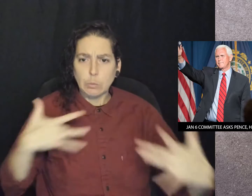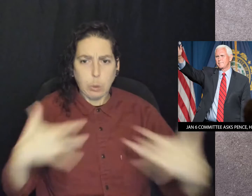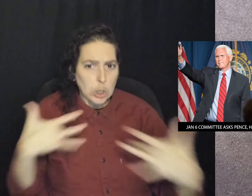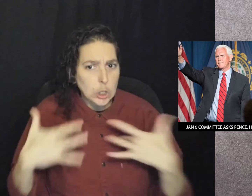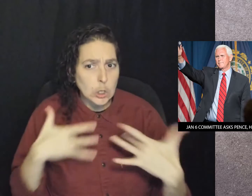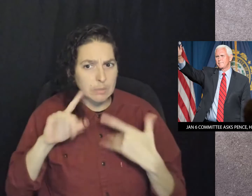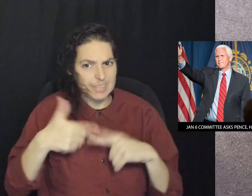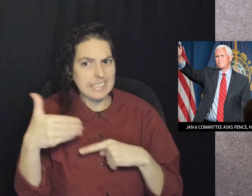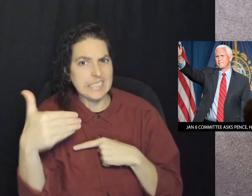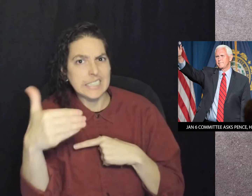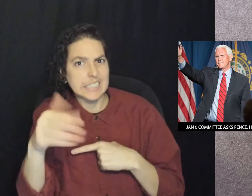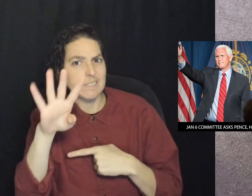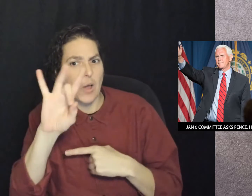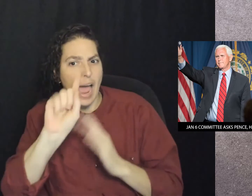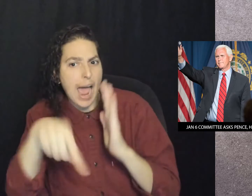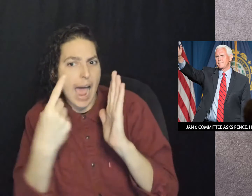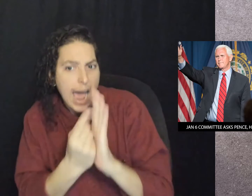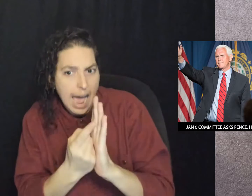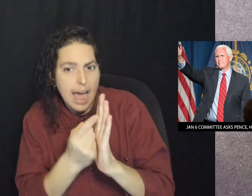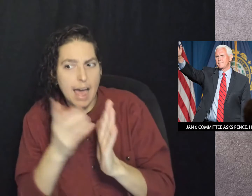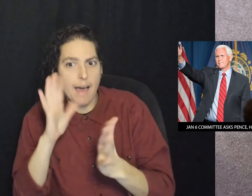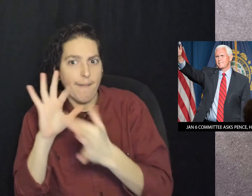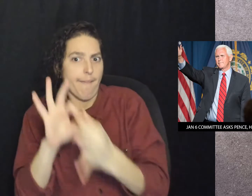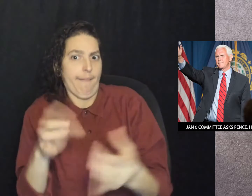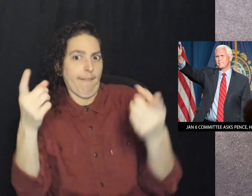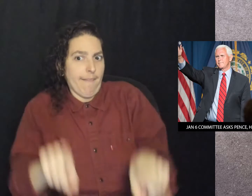one saying I'm very worried about the next 48 hours